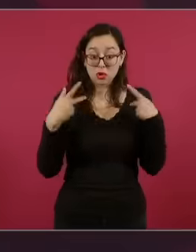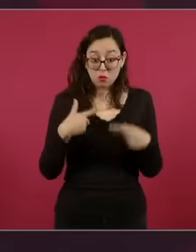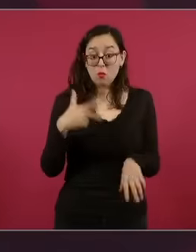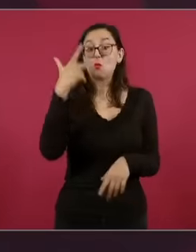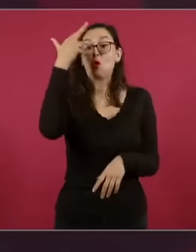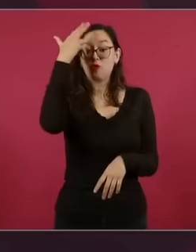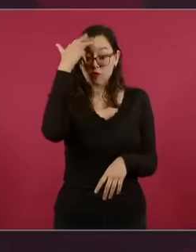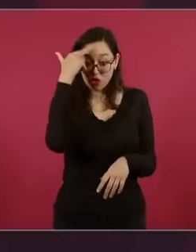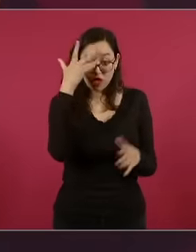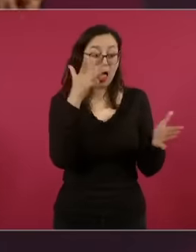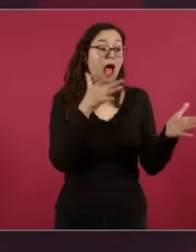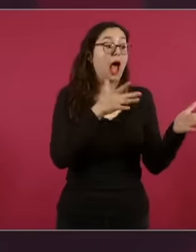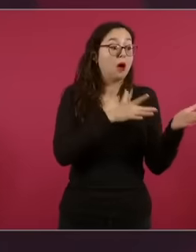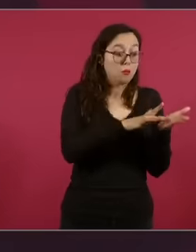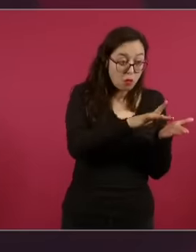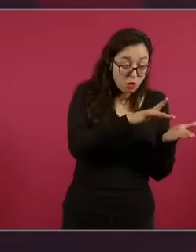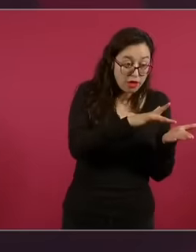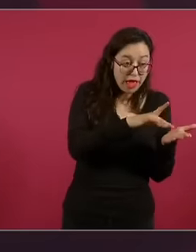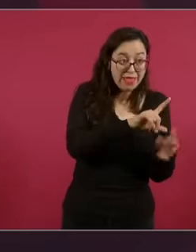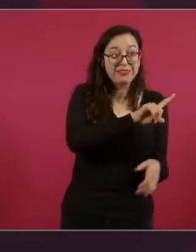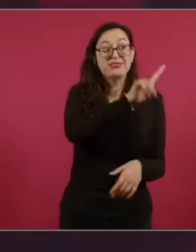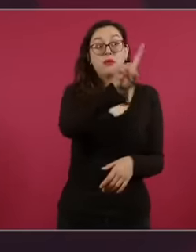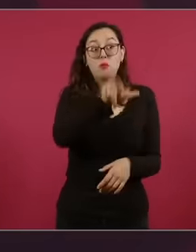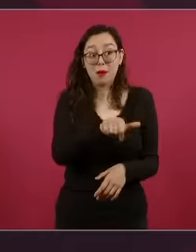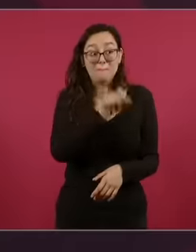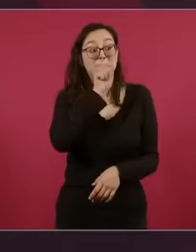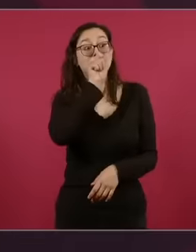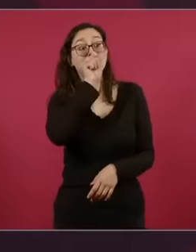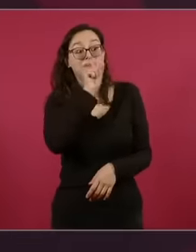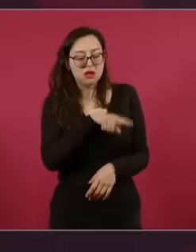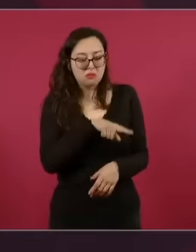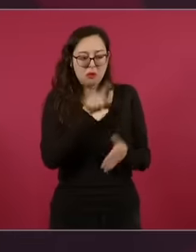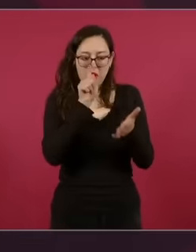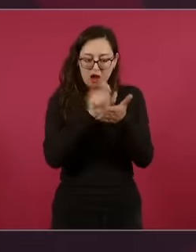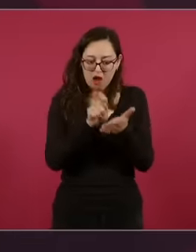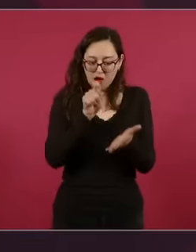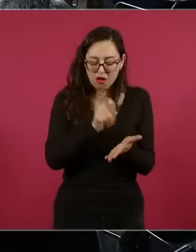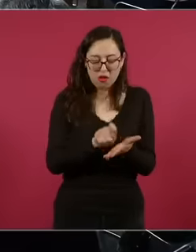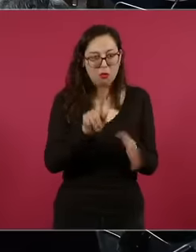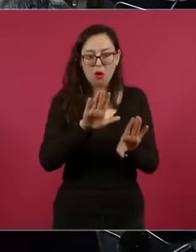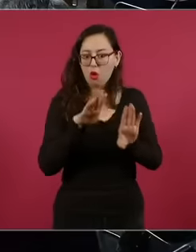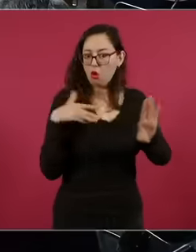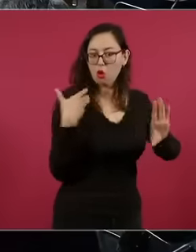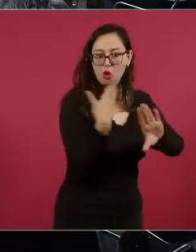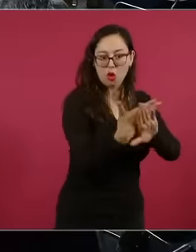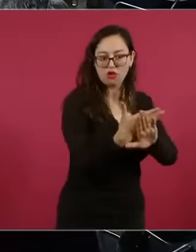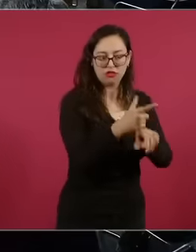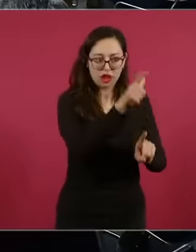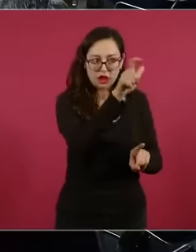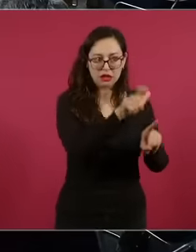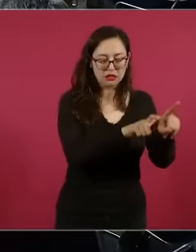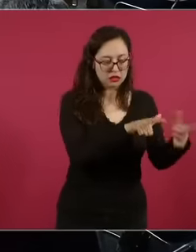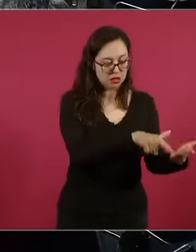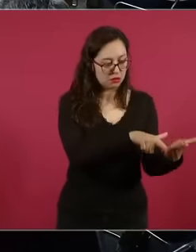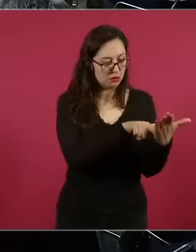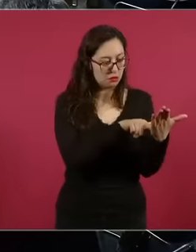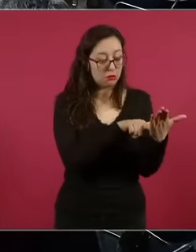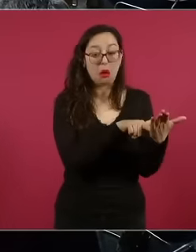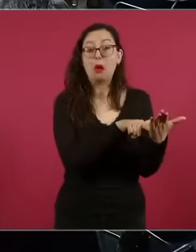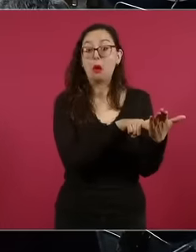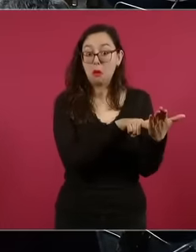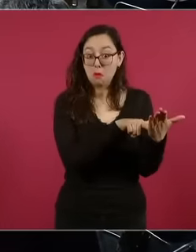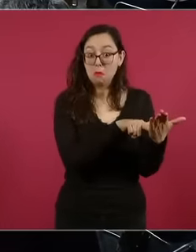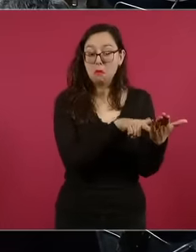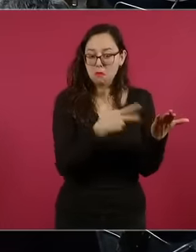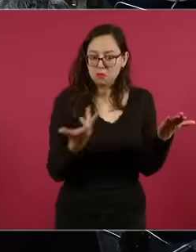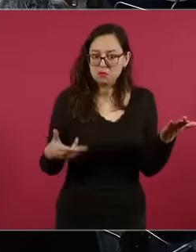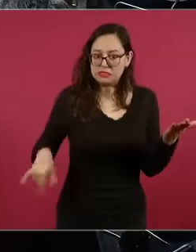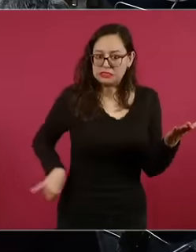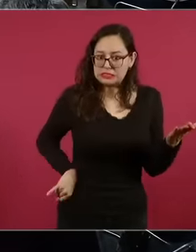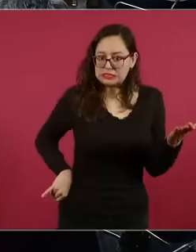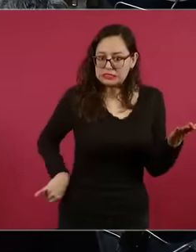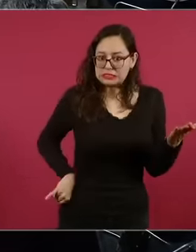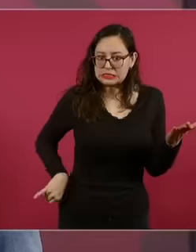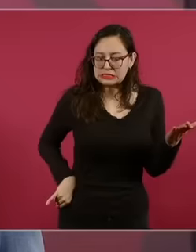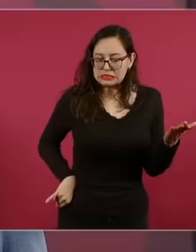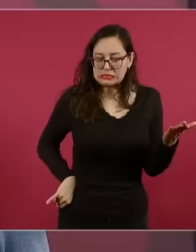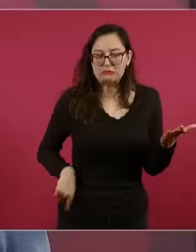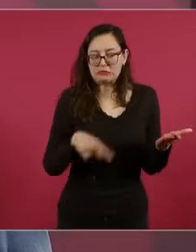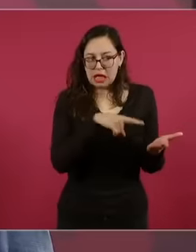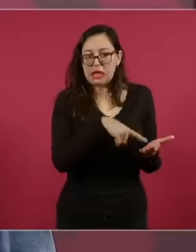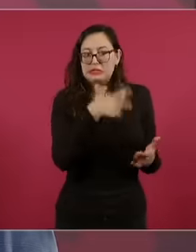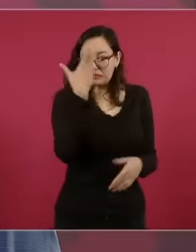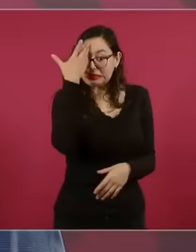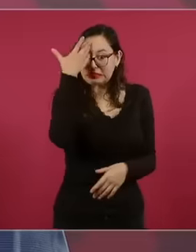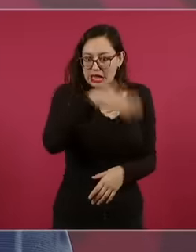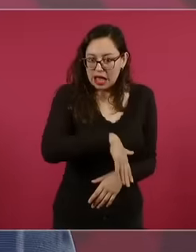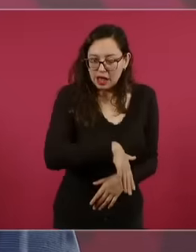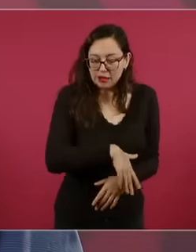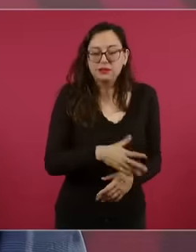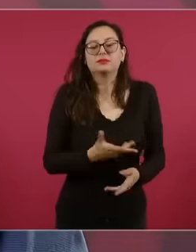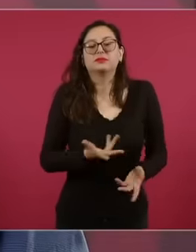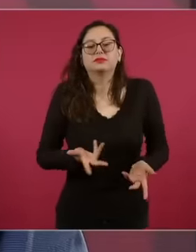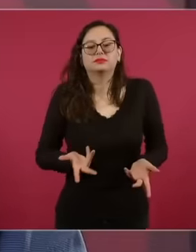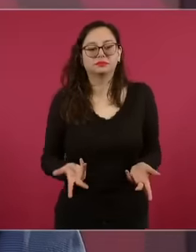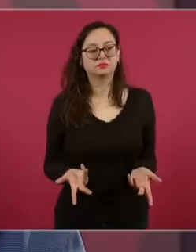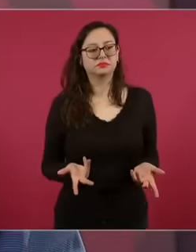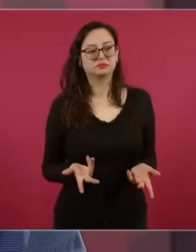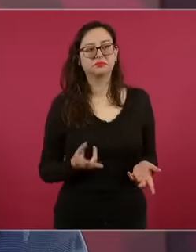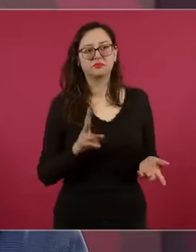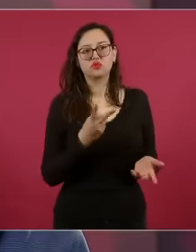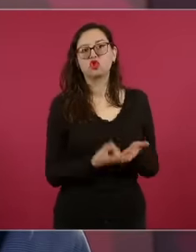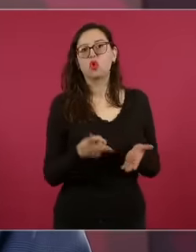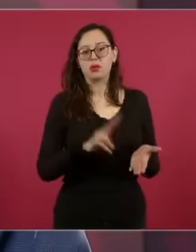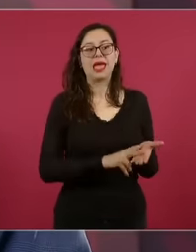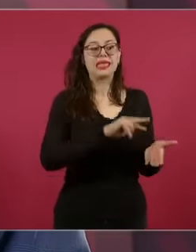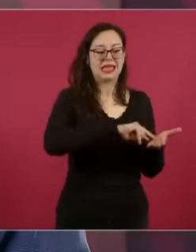so everything it says there is this eh Very close to reality so eh they get